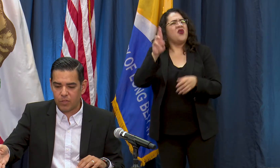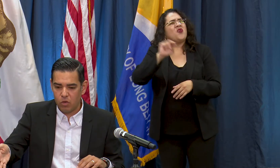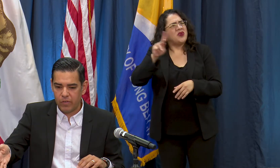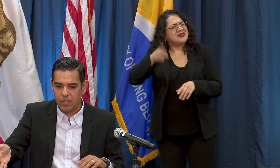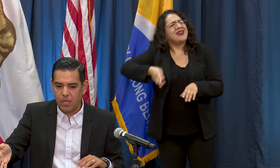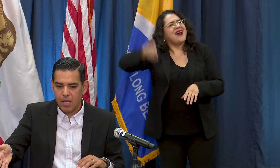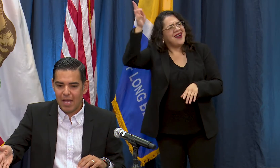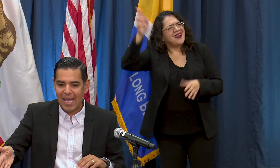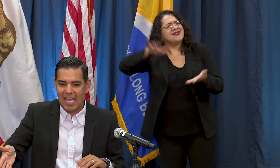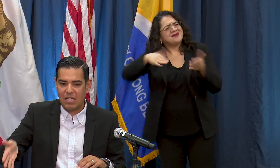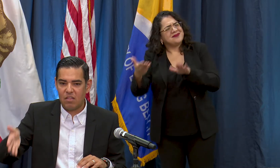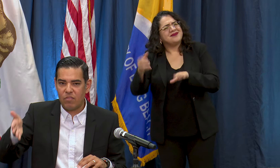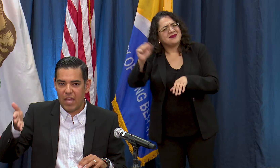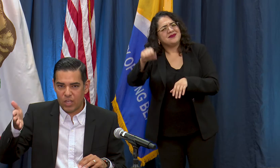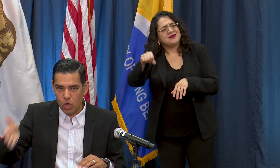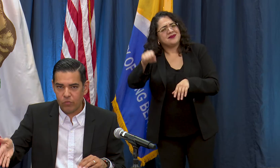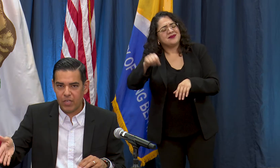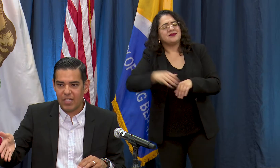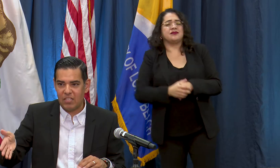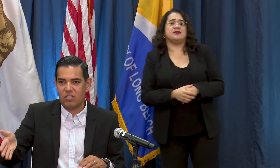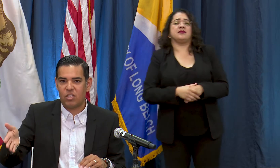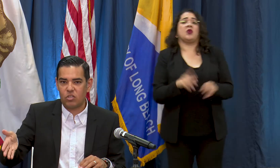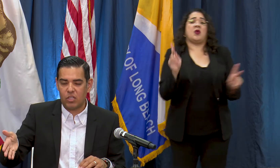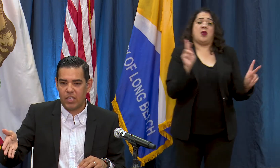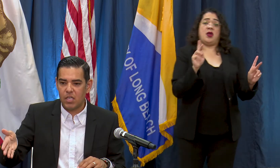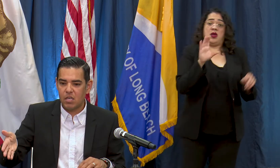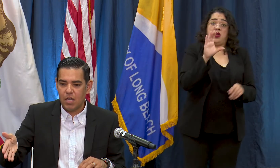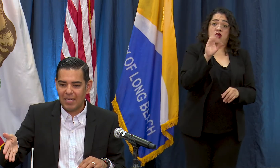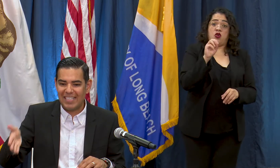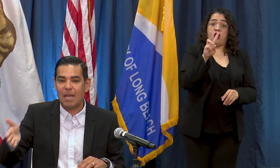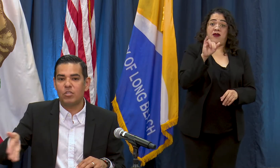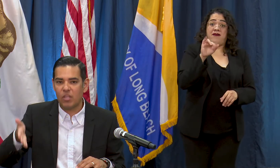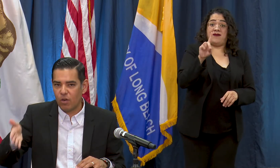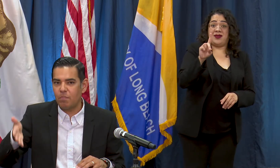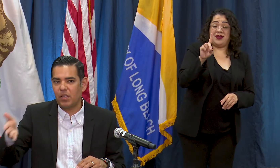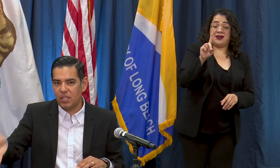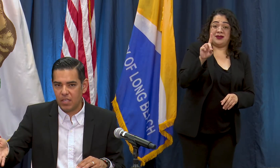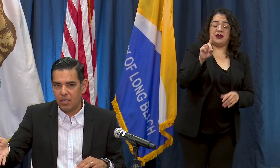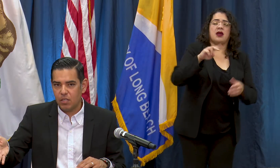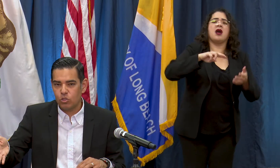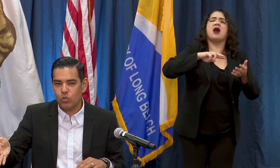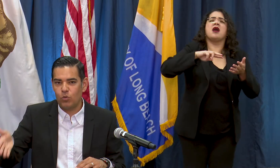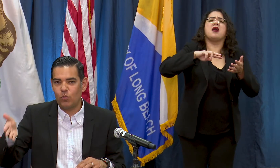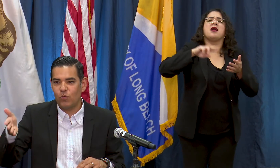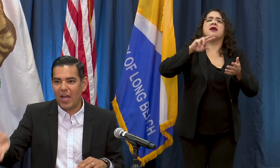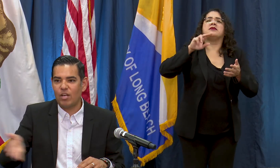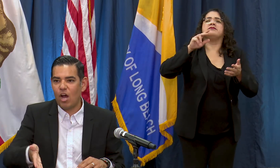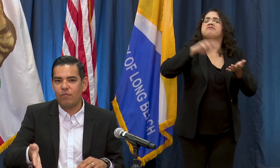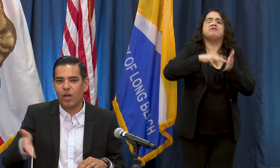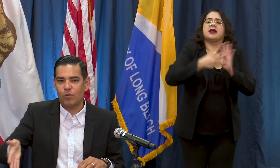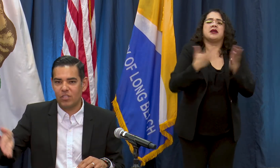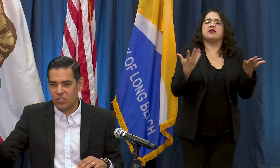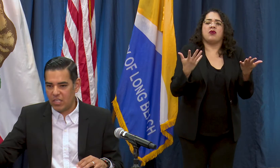COVID and COVID is essentially damaging their ability to fight off other disease,